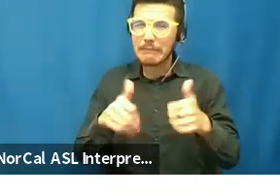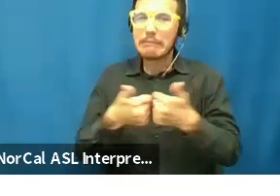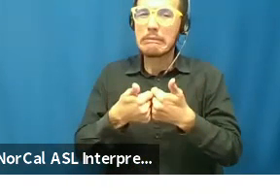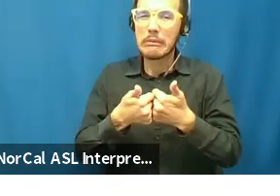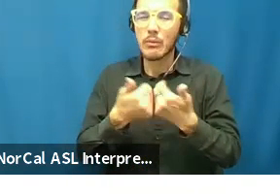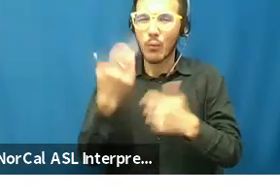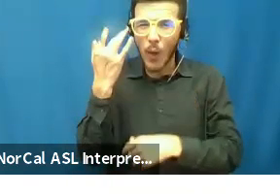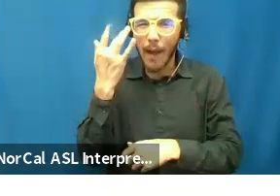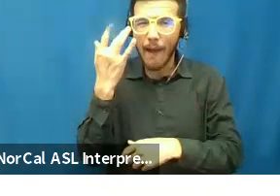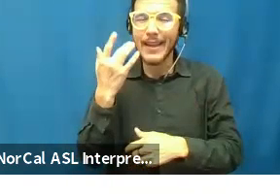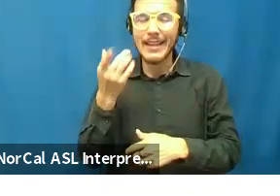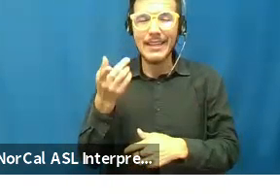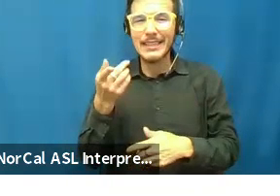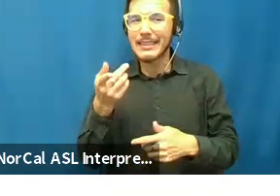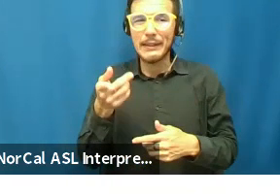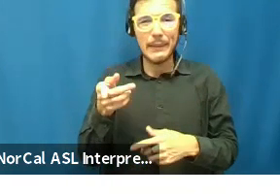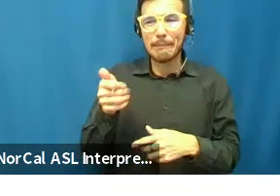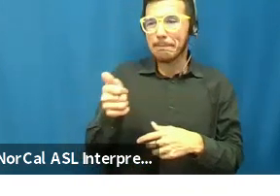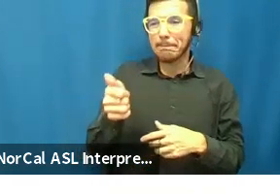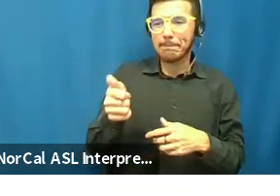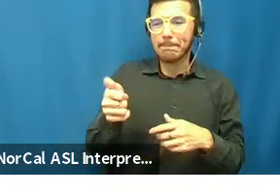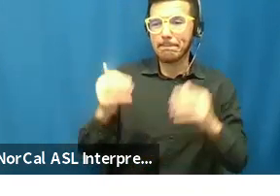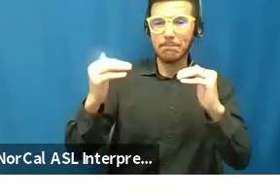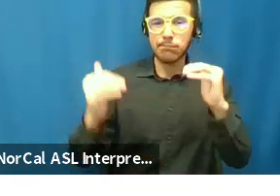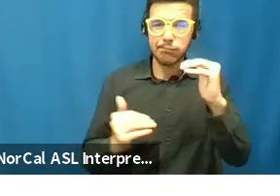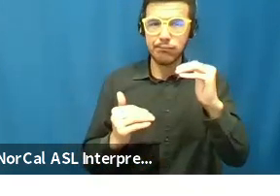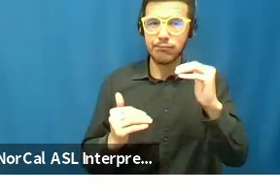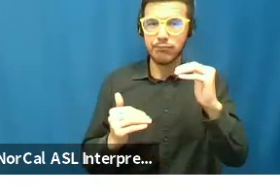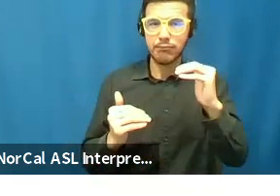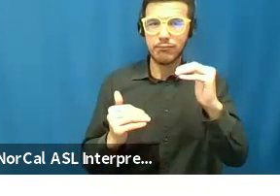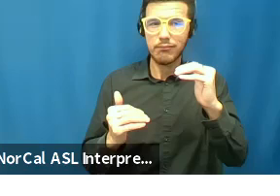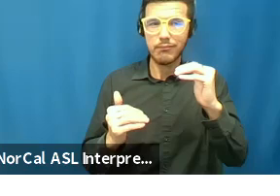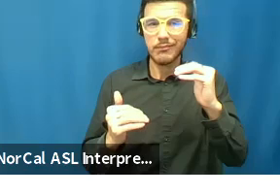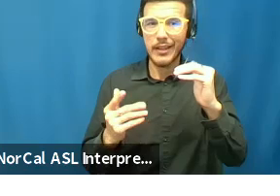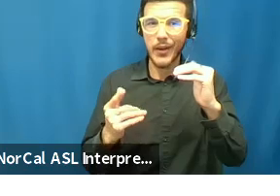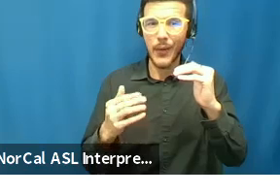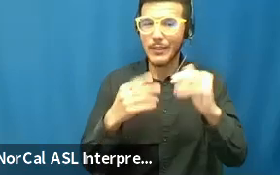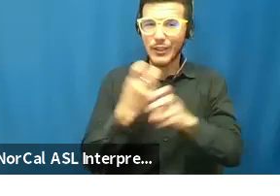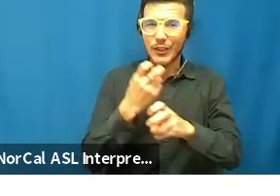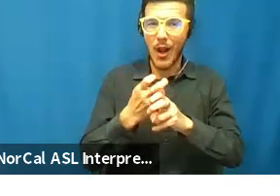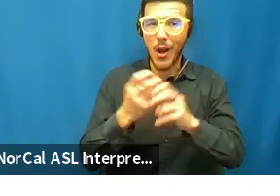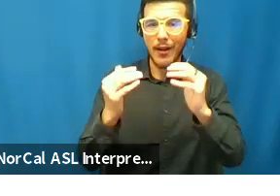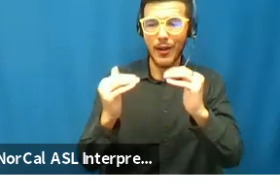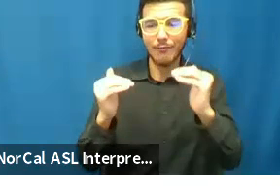in which they have they can go directly to the CEO and advocate for this. They did,